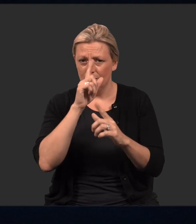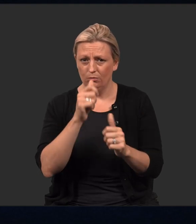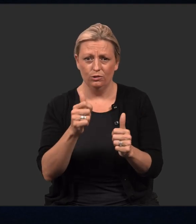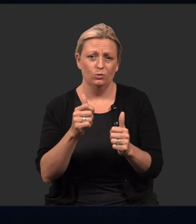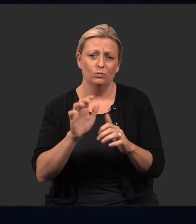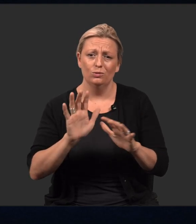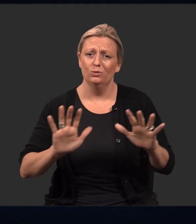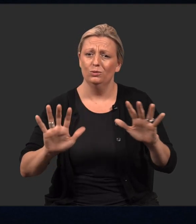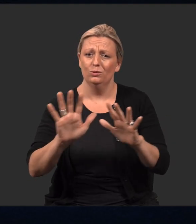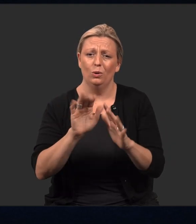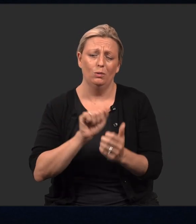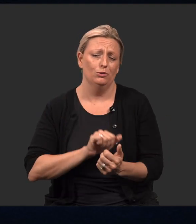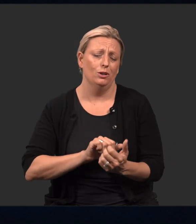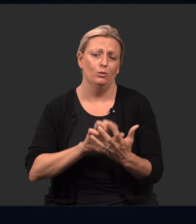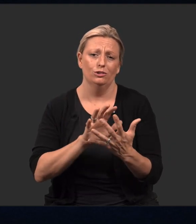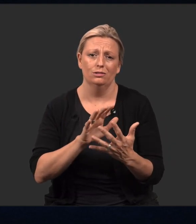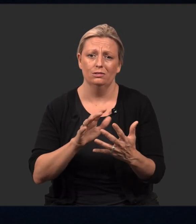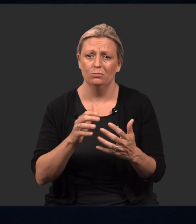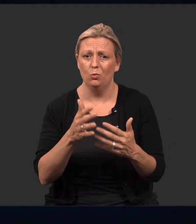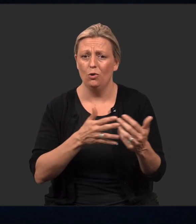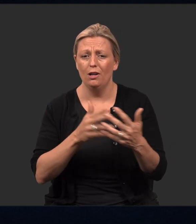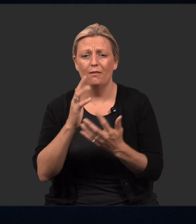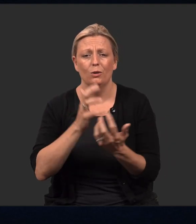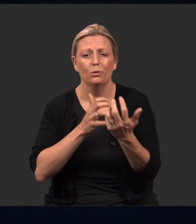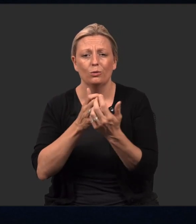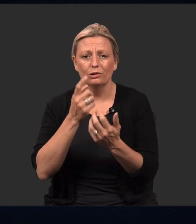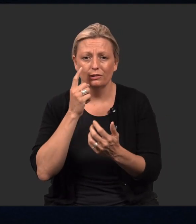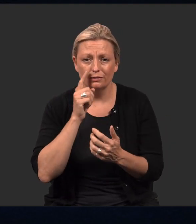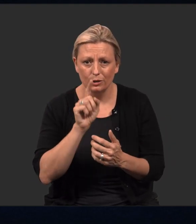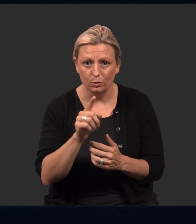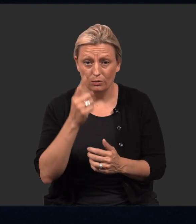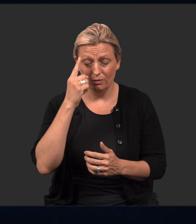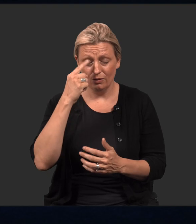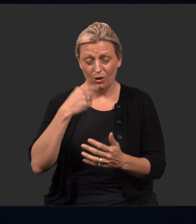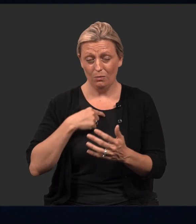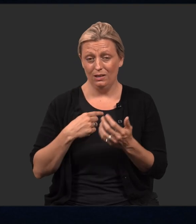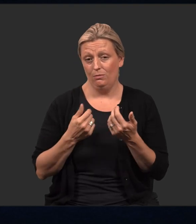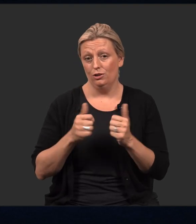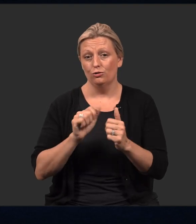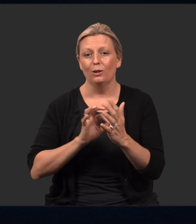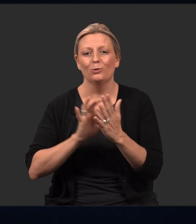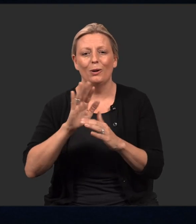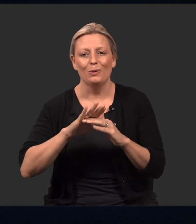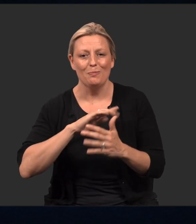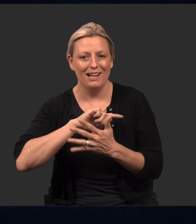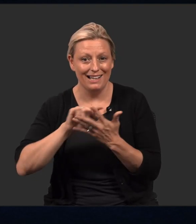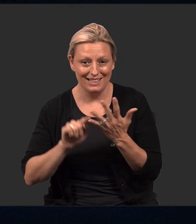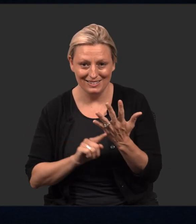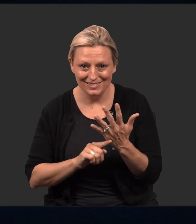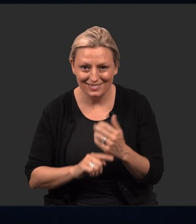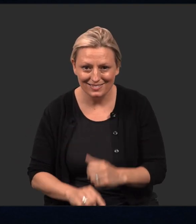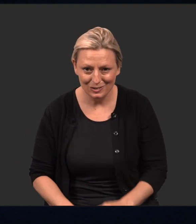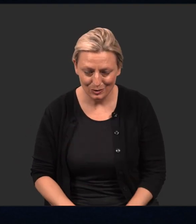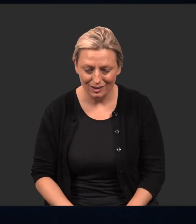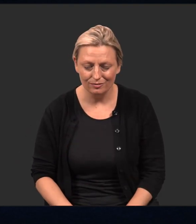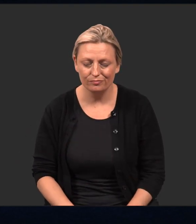It's up to you. Use whatever approach works for you. For me, it helps to count it on my hands.